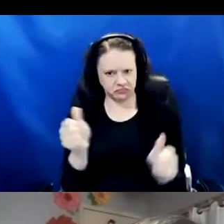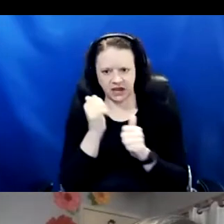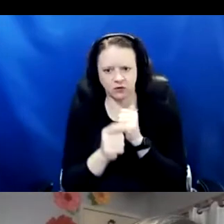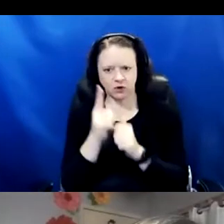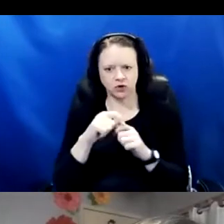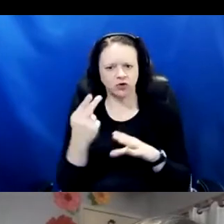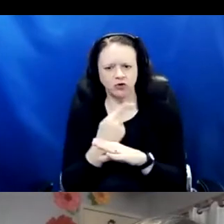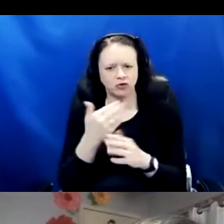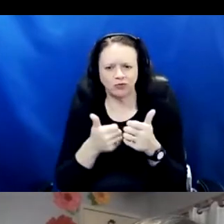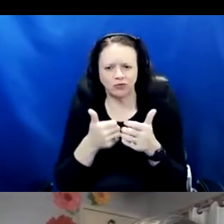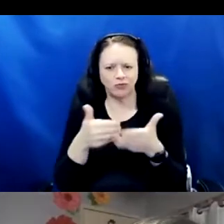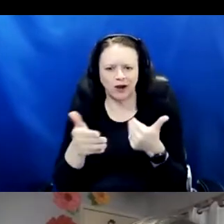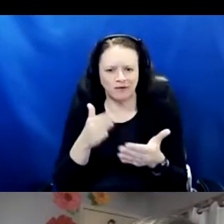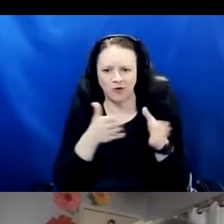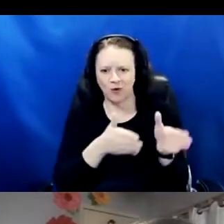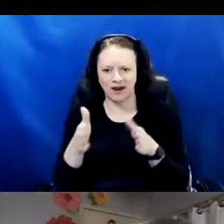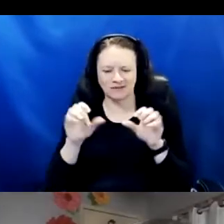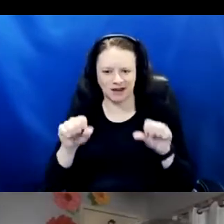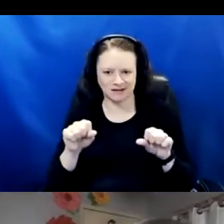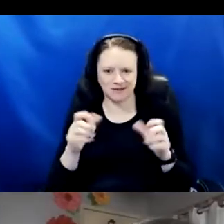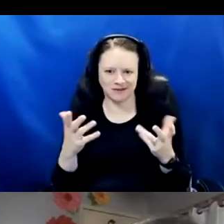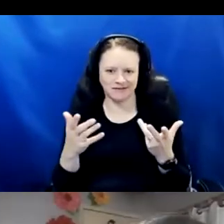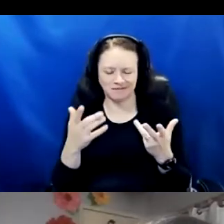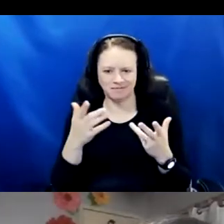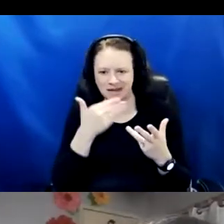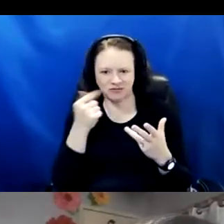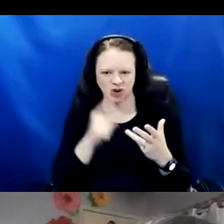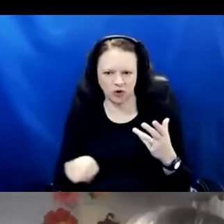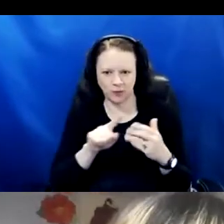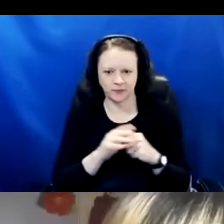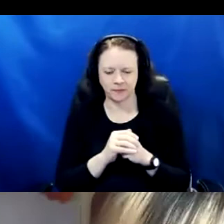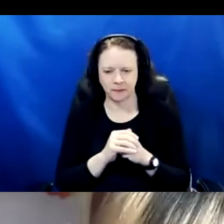I would also say that folks should keep in mind, basically,